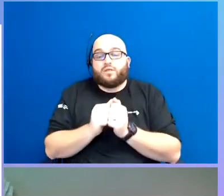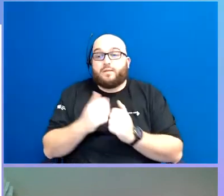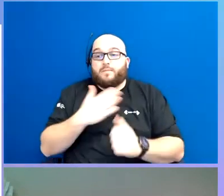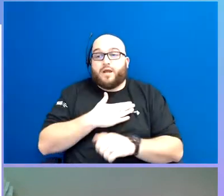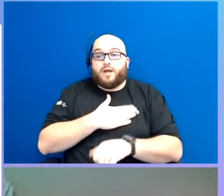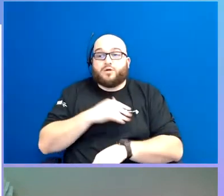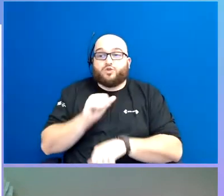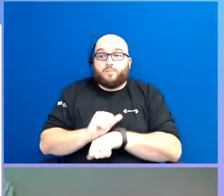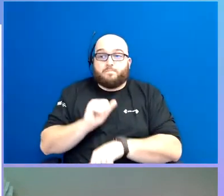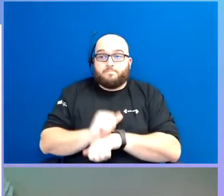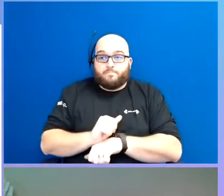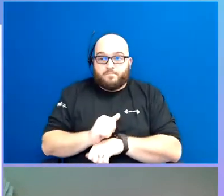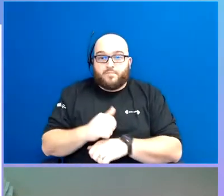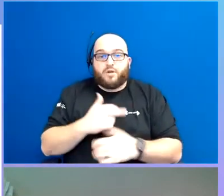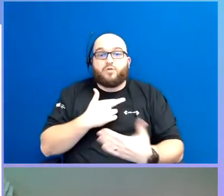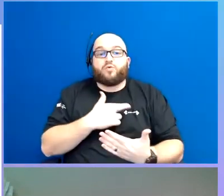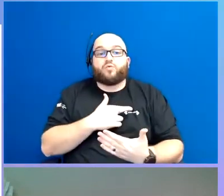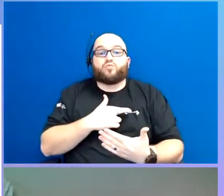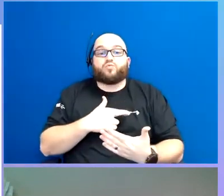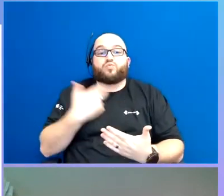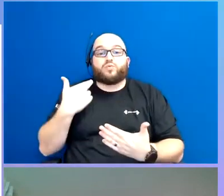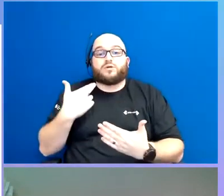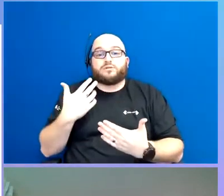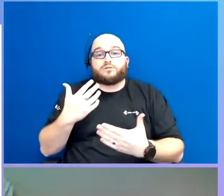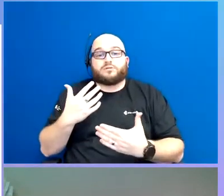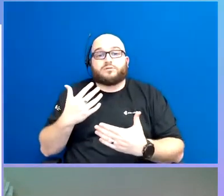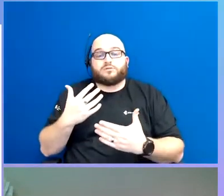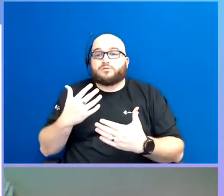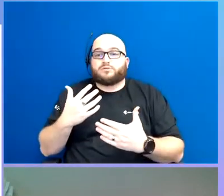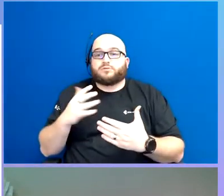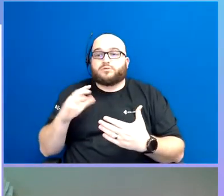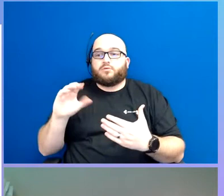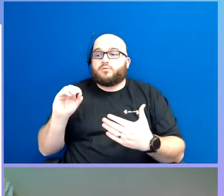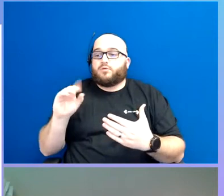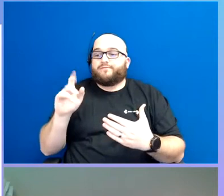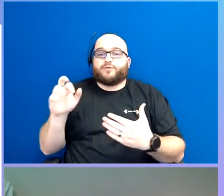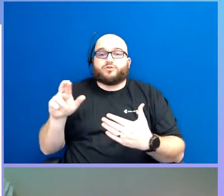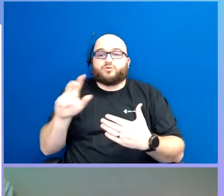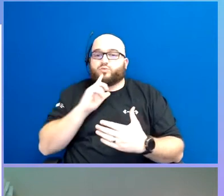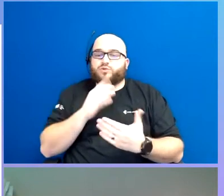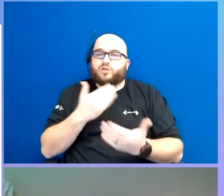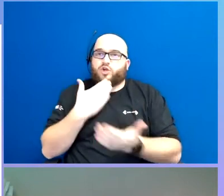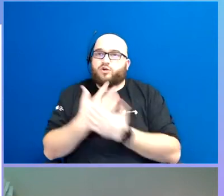officers were pretty strong,